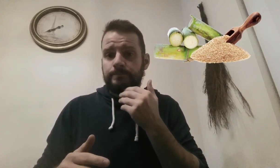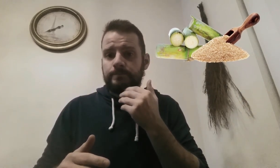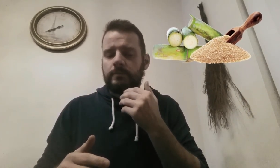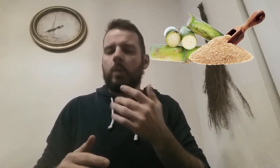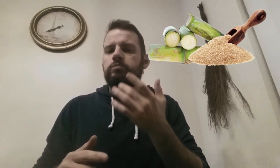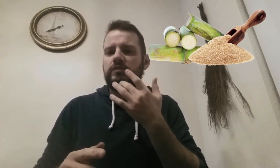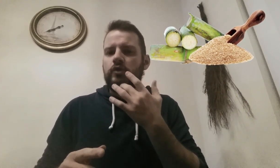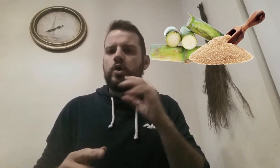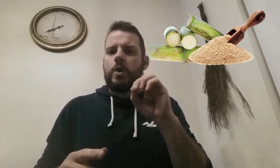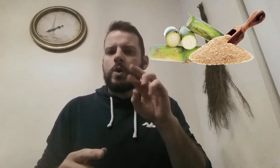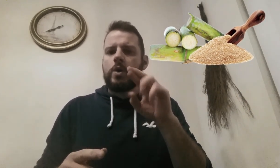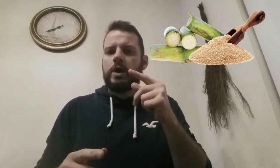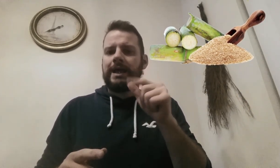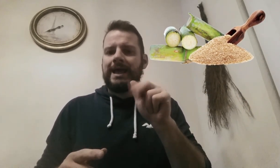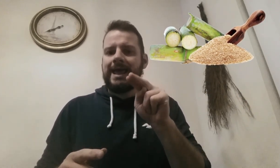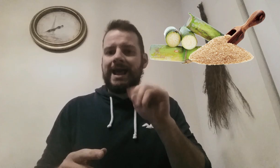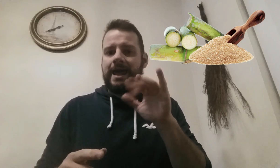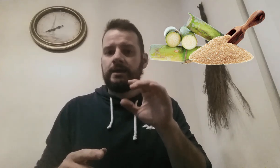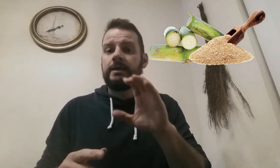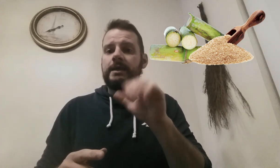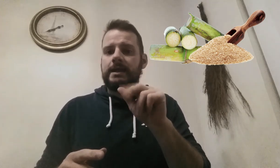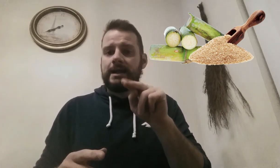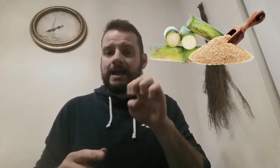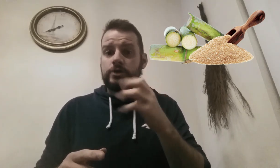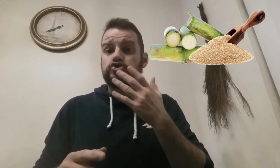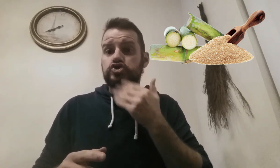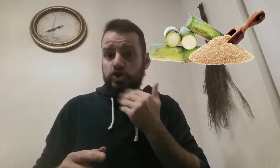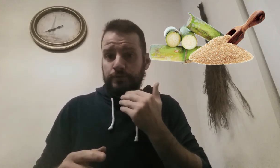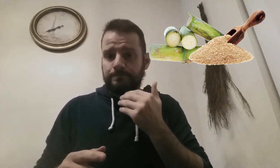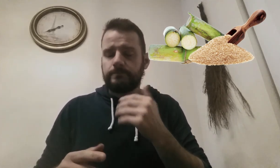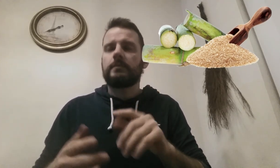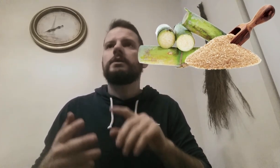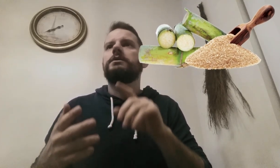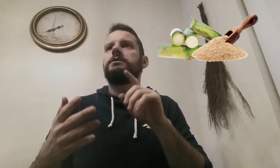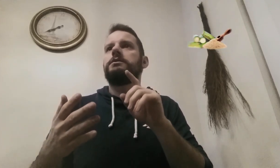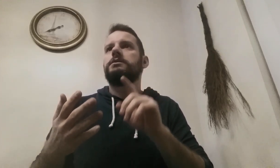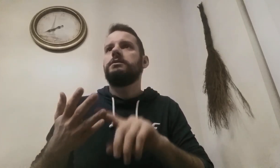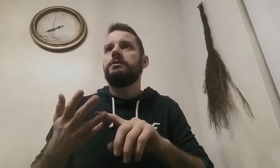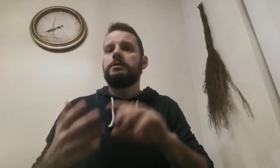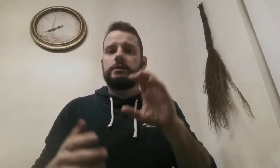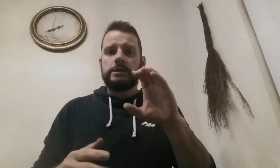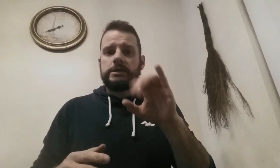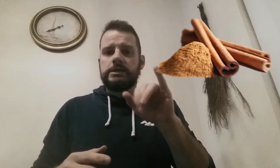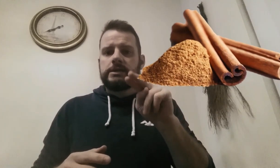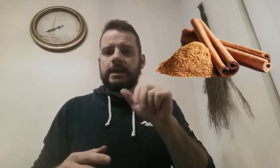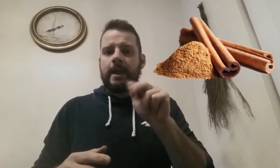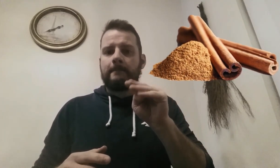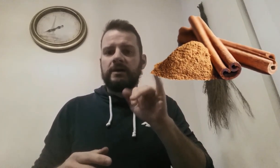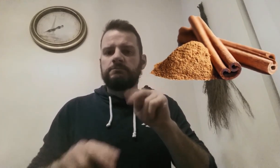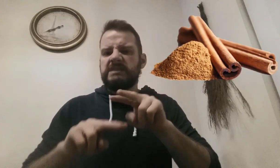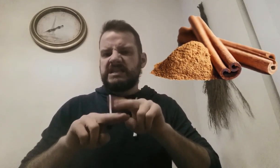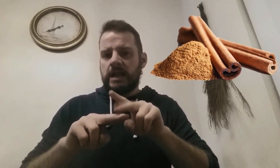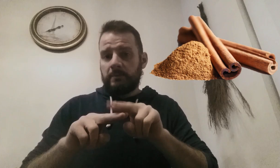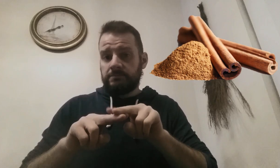I prefer organic cane sugar. Cinnamon.